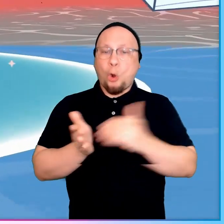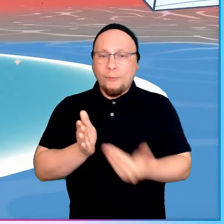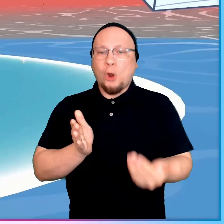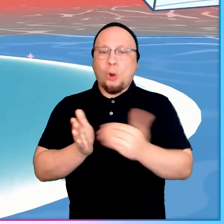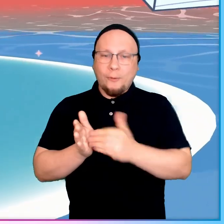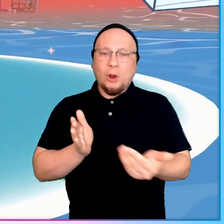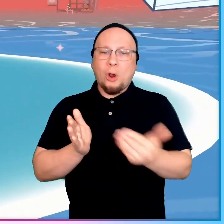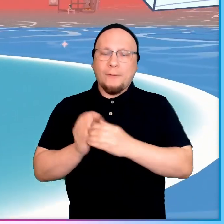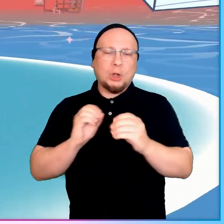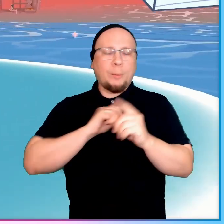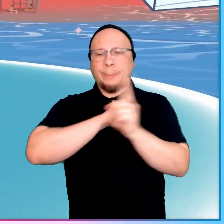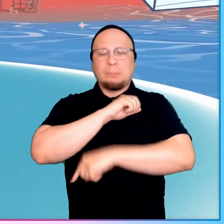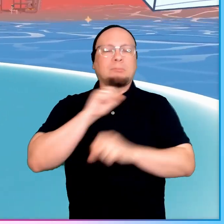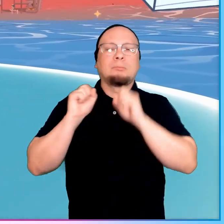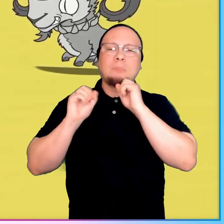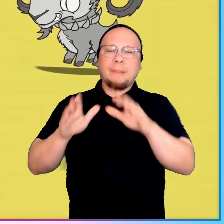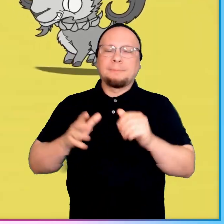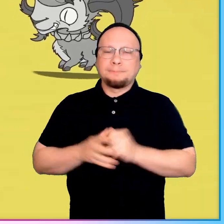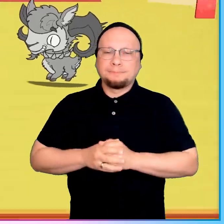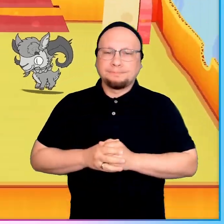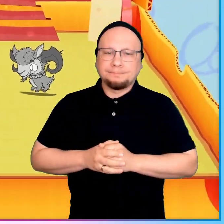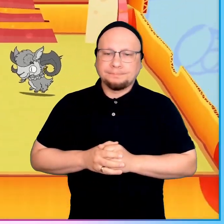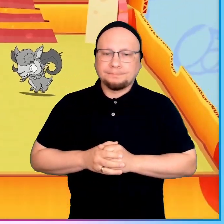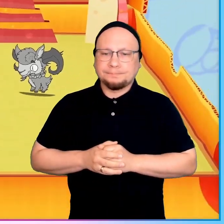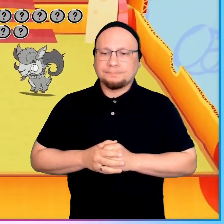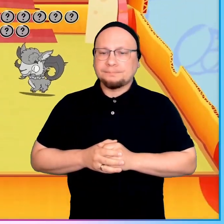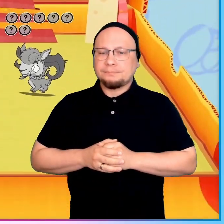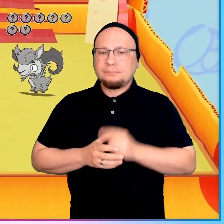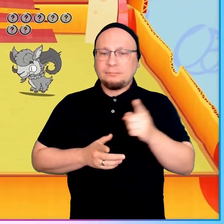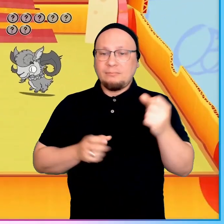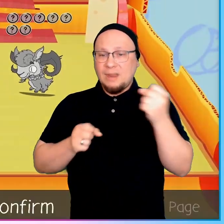It was important to us that the level of difficulty in confrontations wouldn’t affect